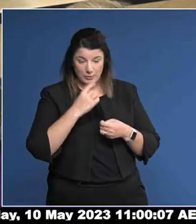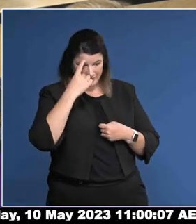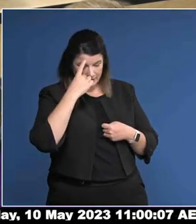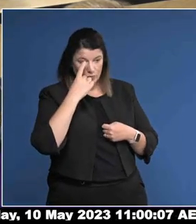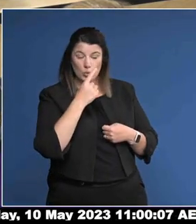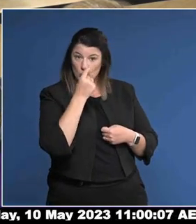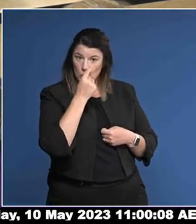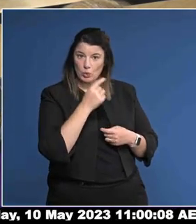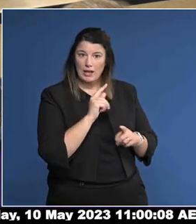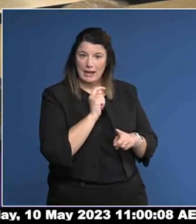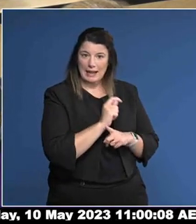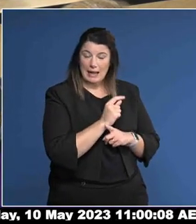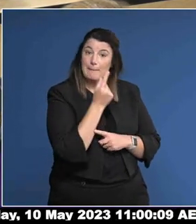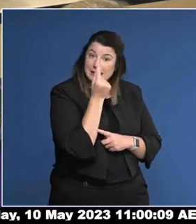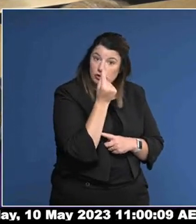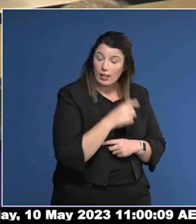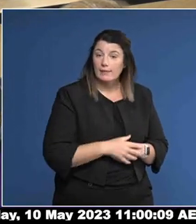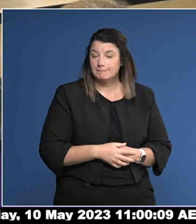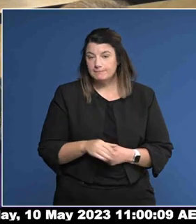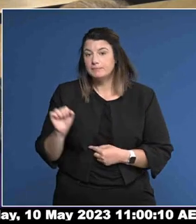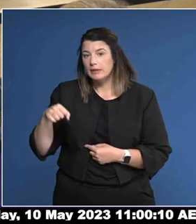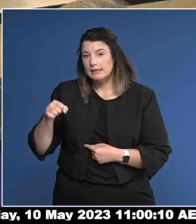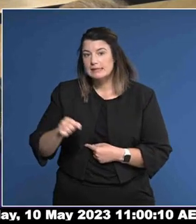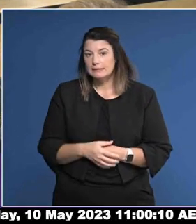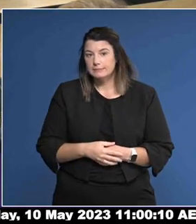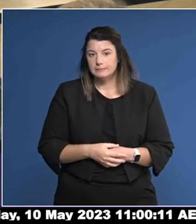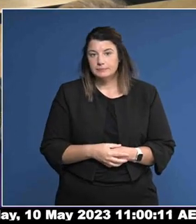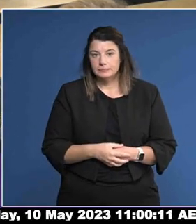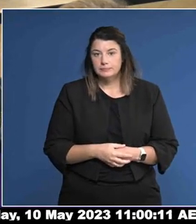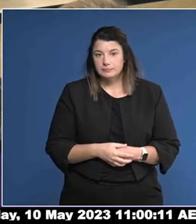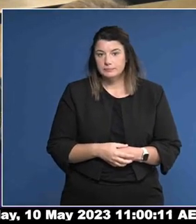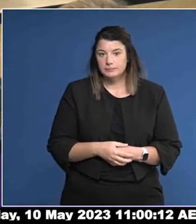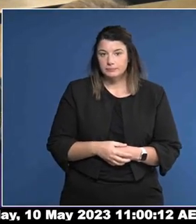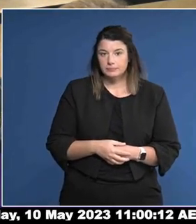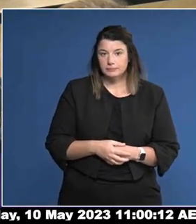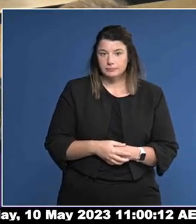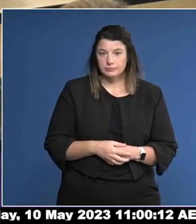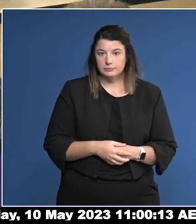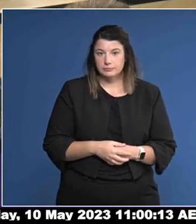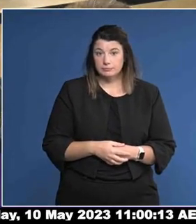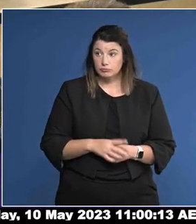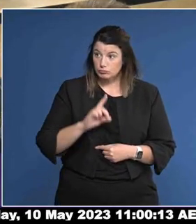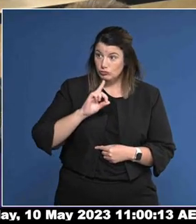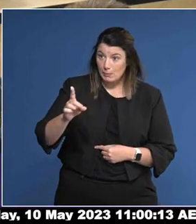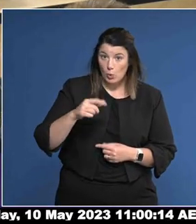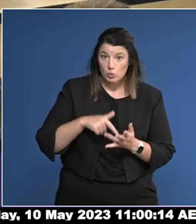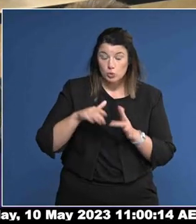neglect? MS STEVENSON: I agree. No report was made on - about that either, was there?